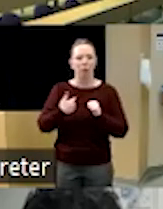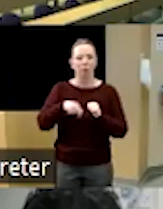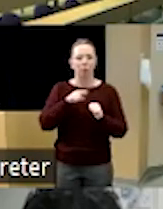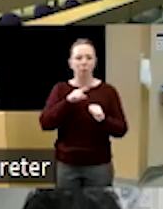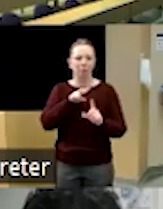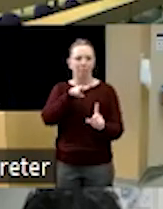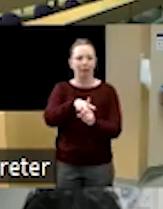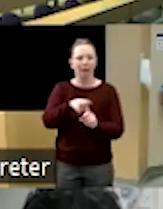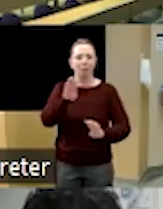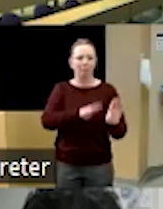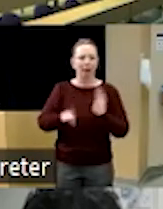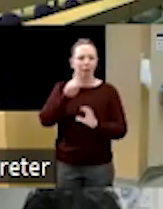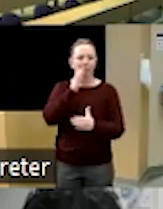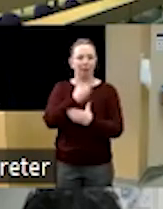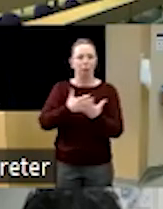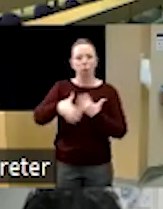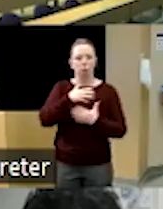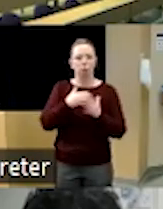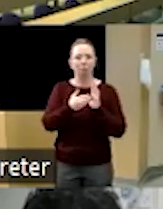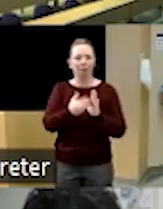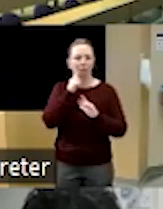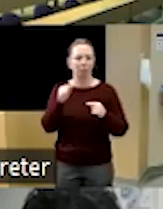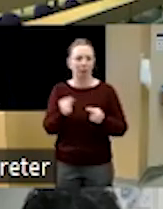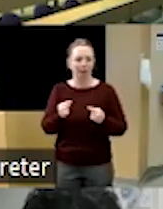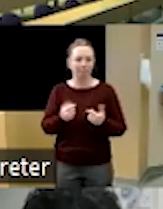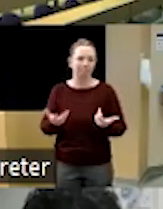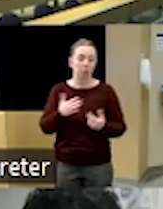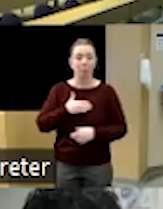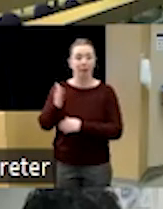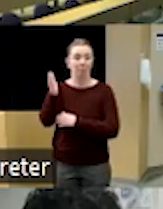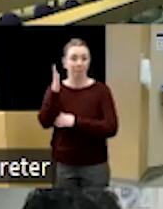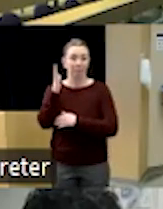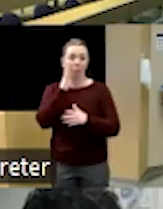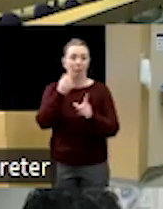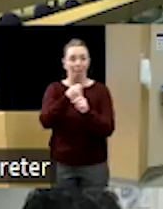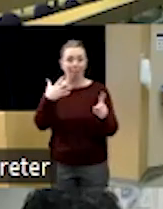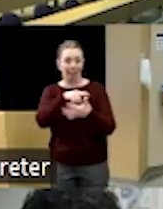of pain and in my talk I would unfortunately I can't talk about all of them but I will talk